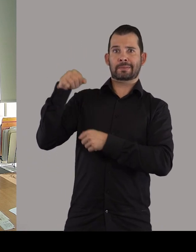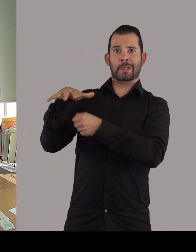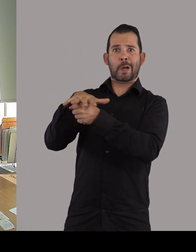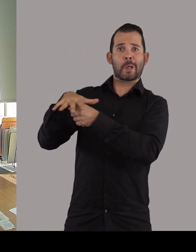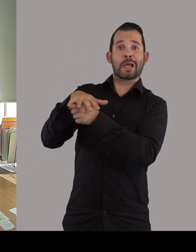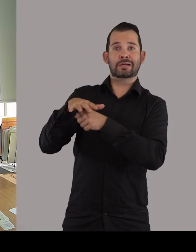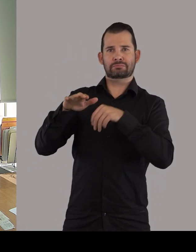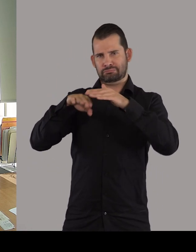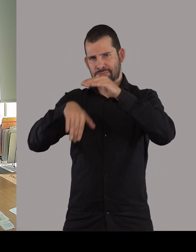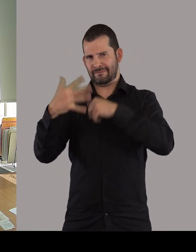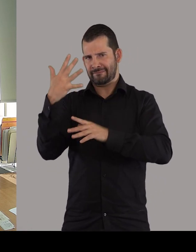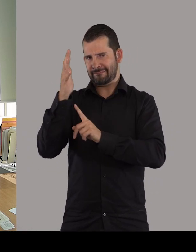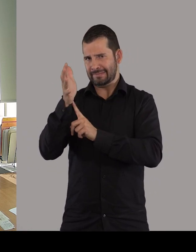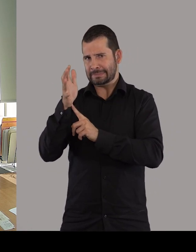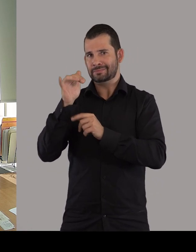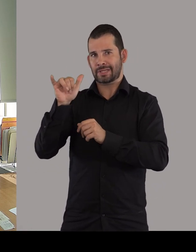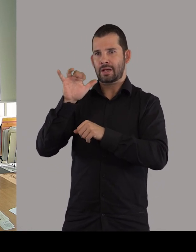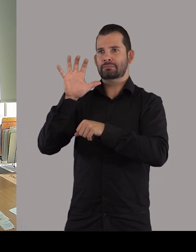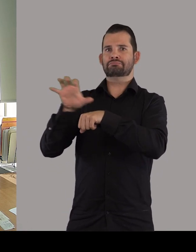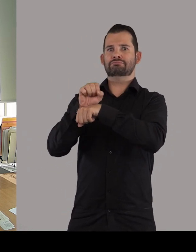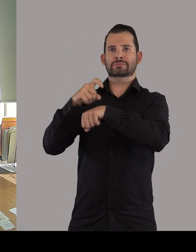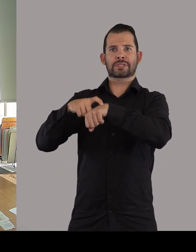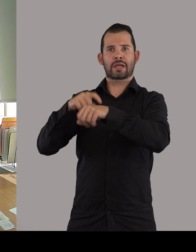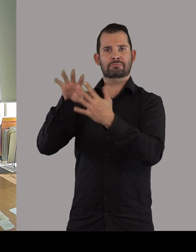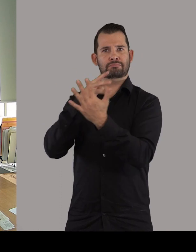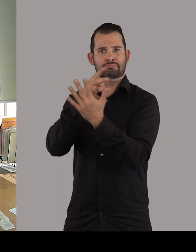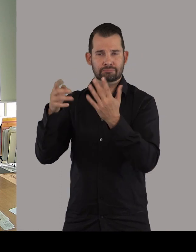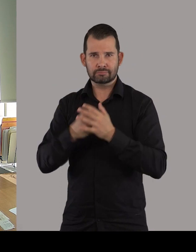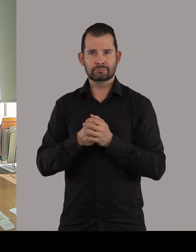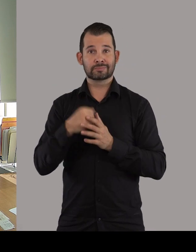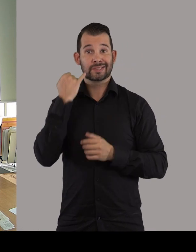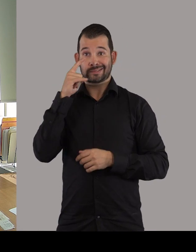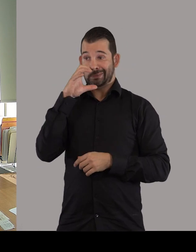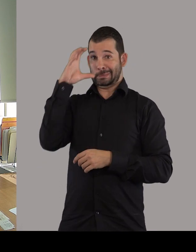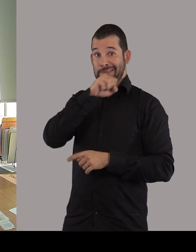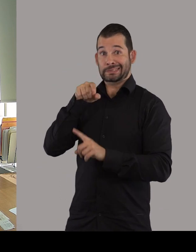within 5 minutes of the scheduled time. If you miss the Wheel-Trans vehicle,